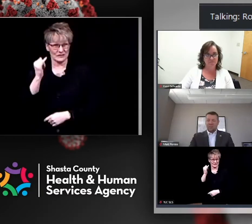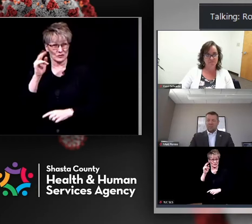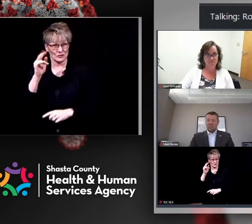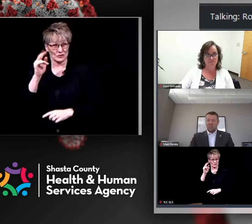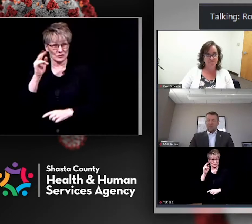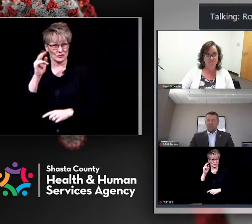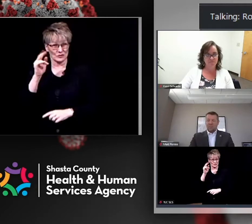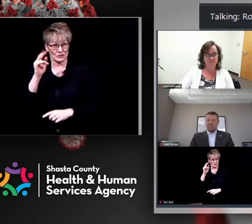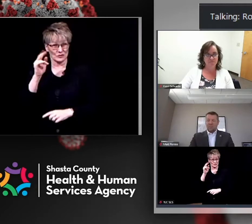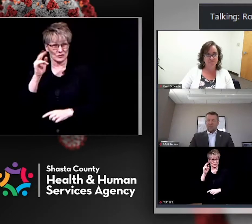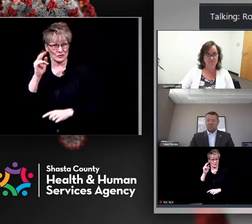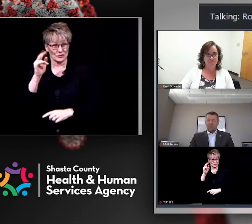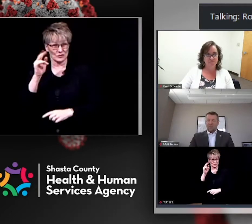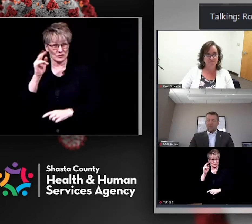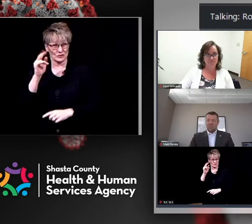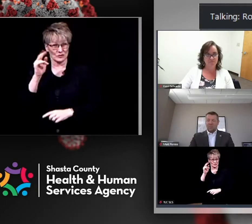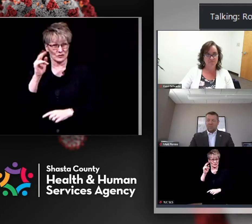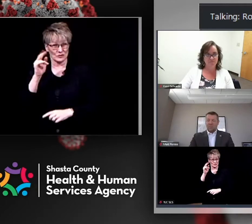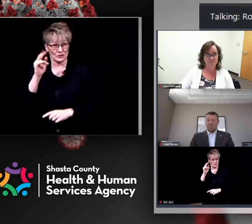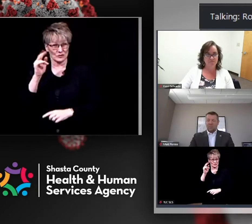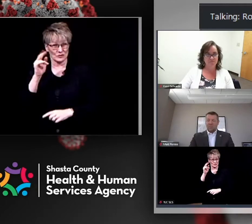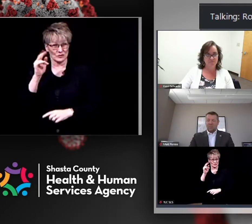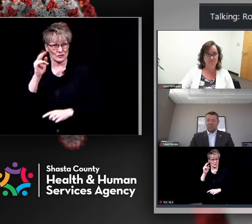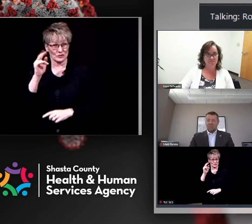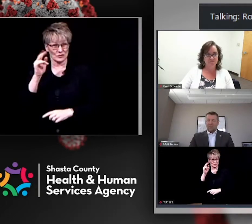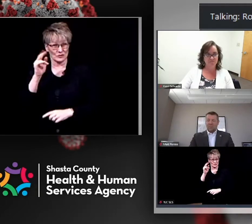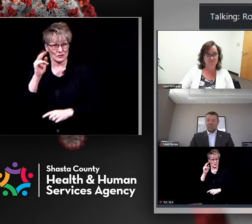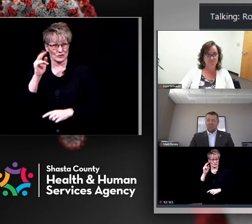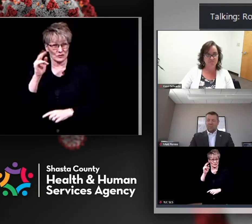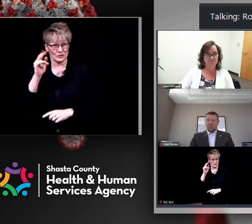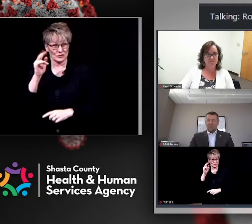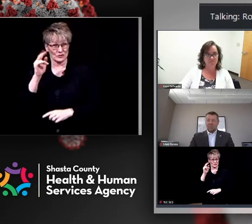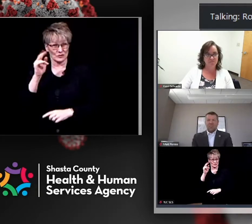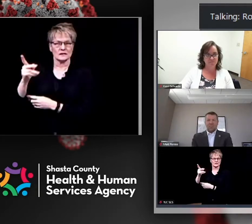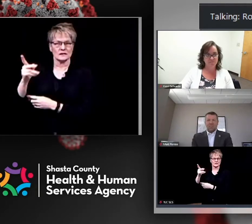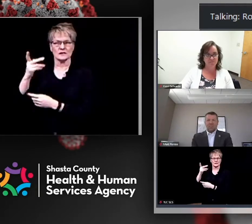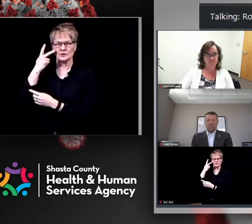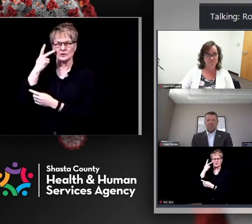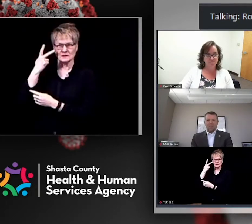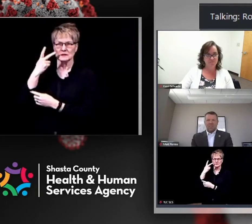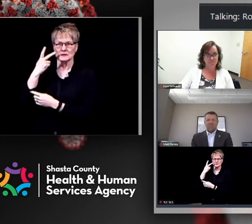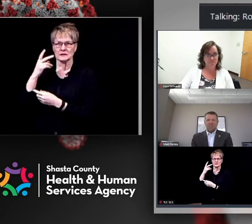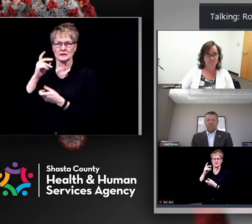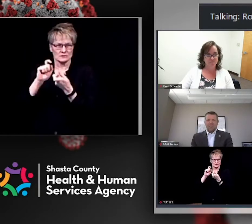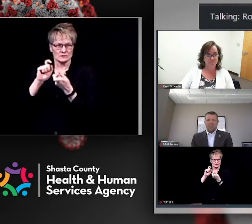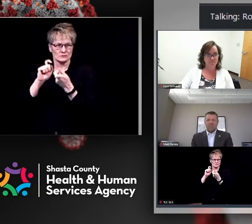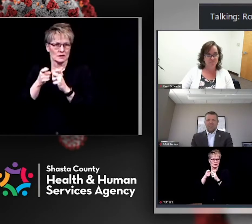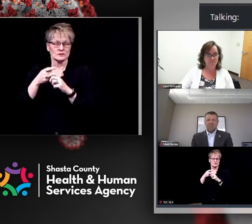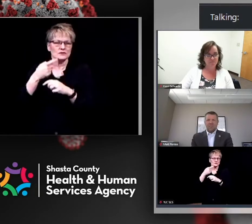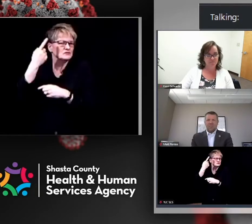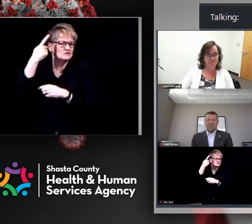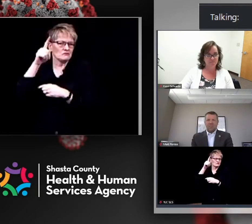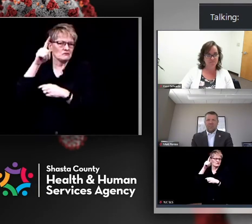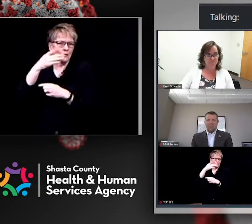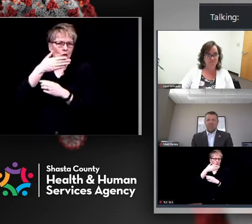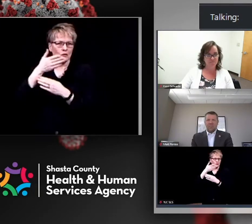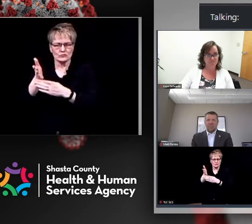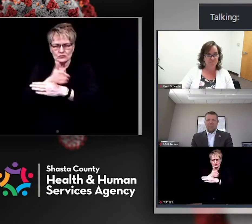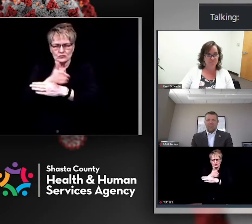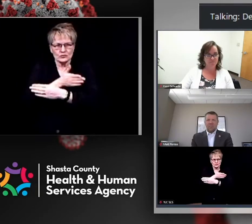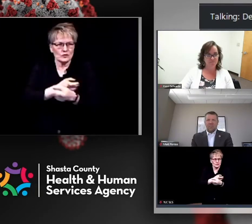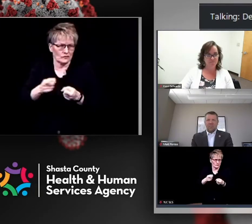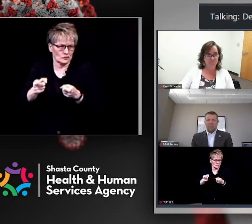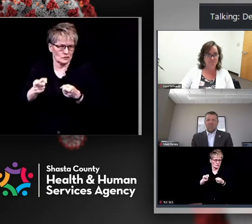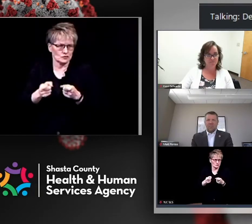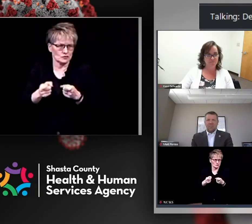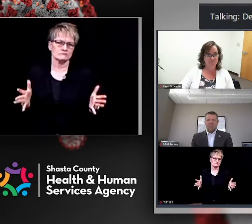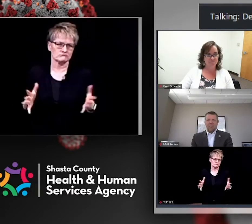to provide better control, but that's about it. I would just add that we just had two really,